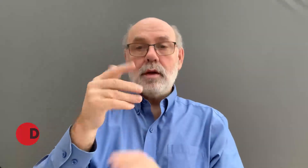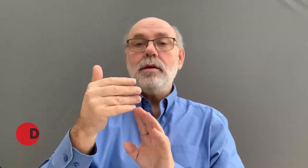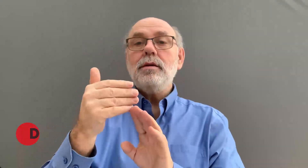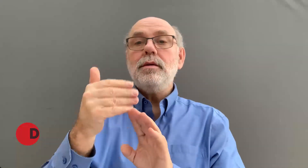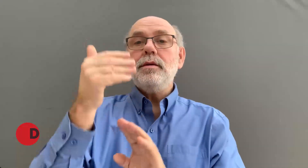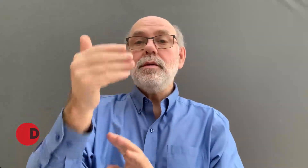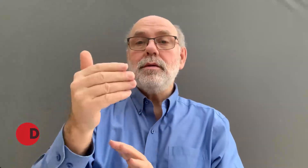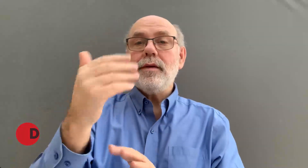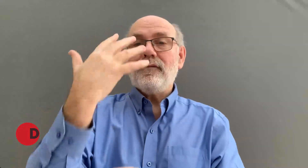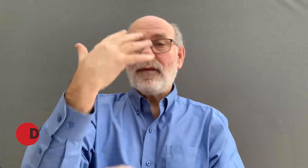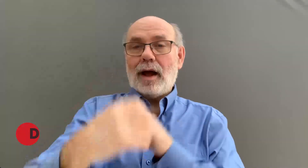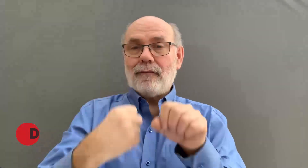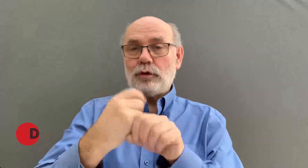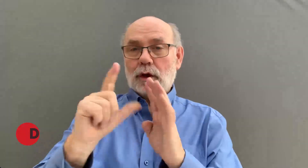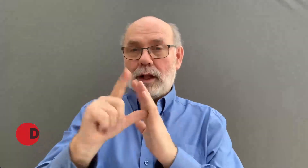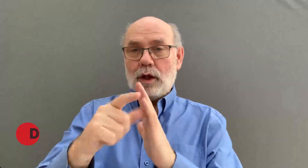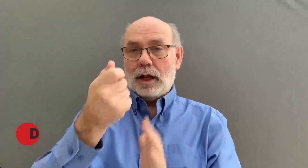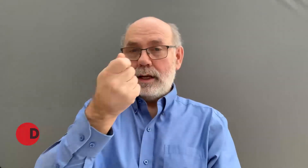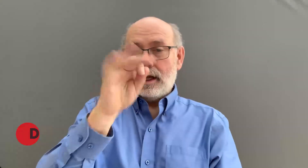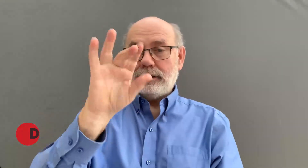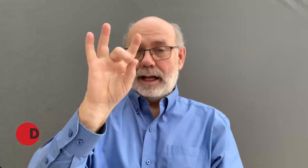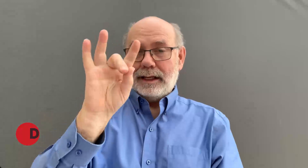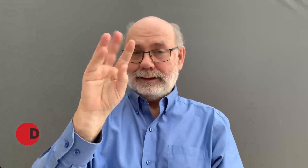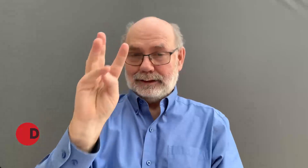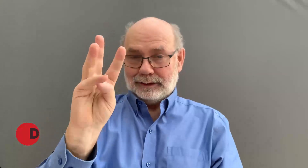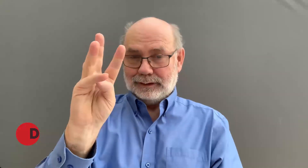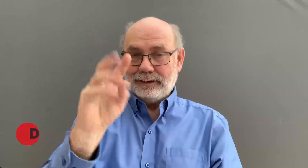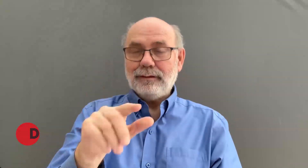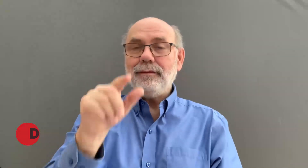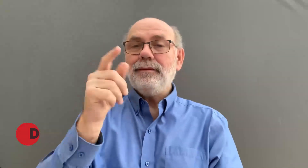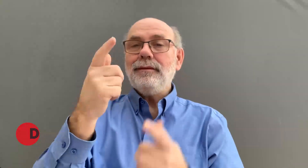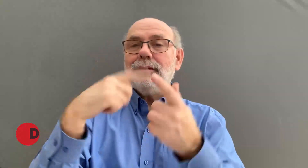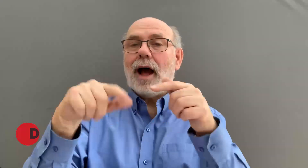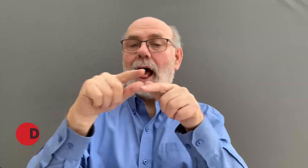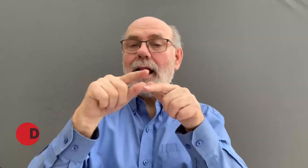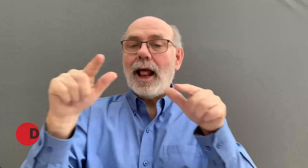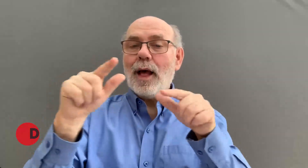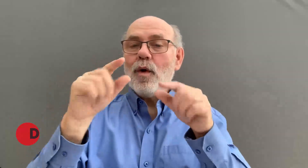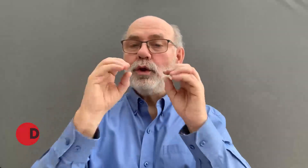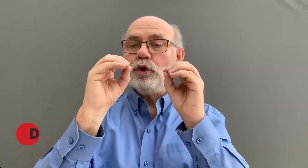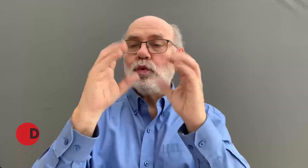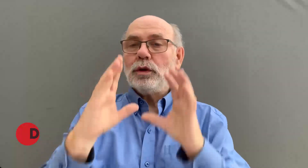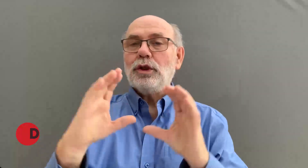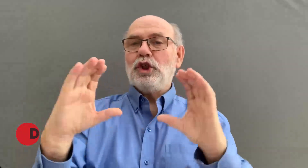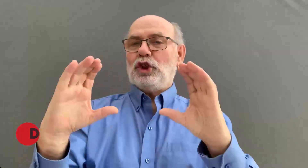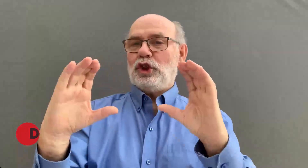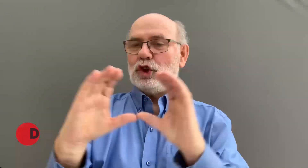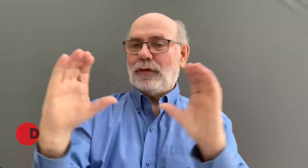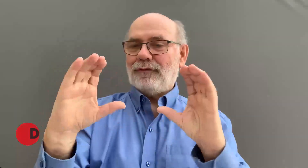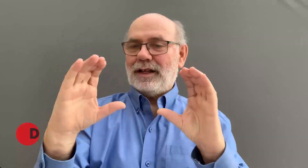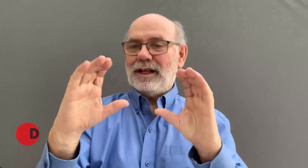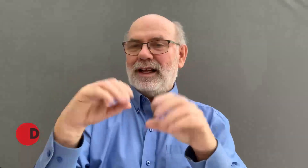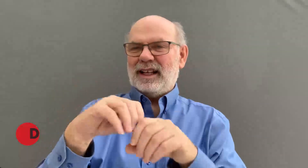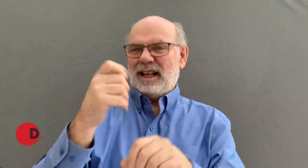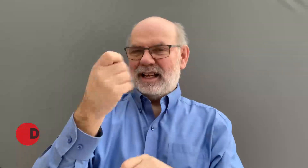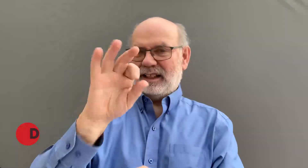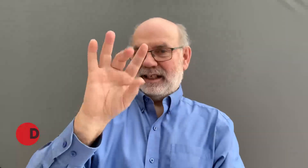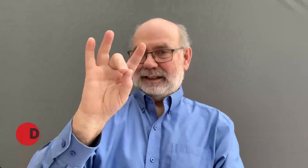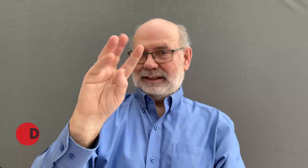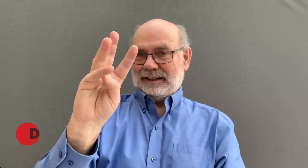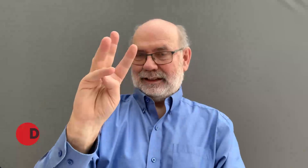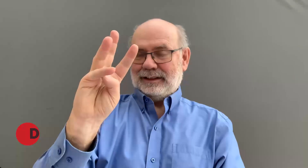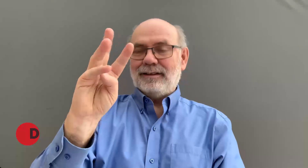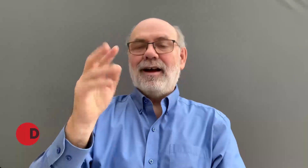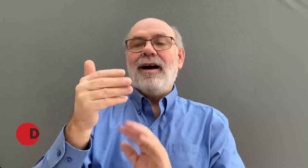Five years later in 1986, Sign Language Instructor certification,